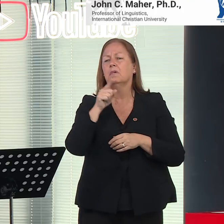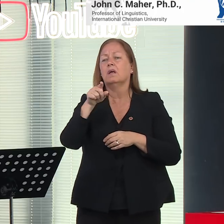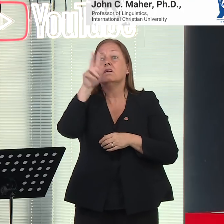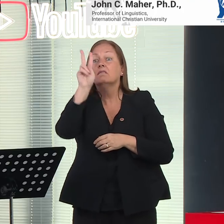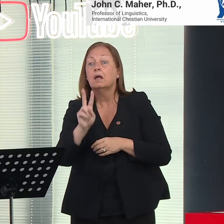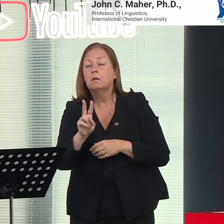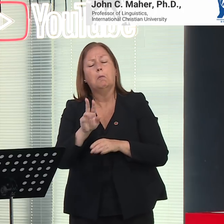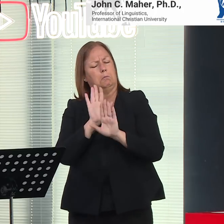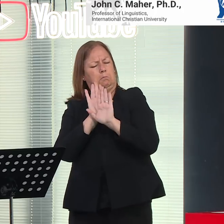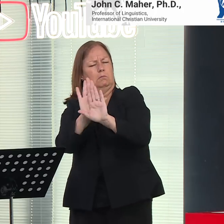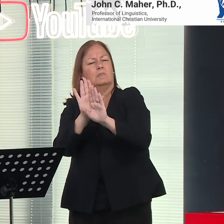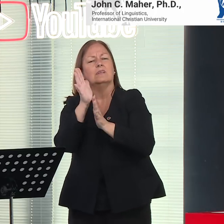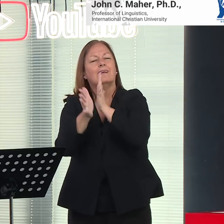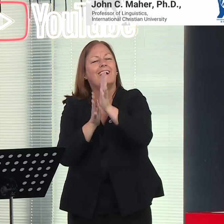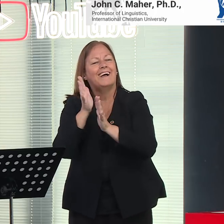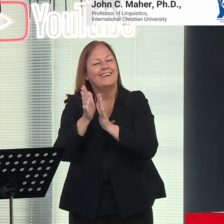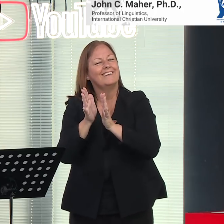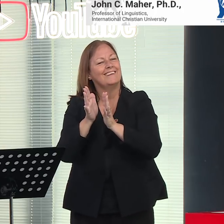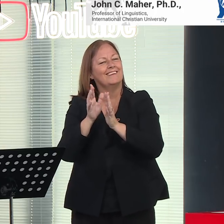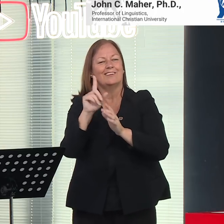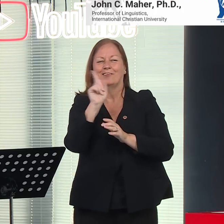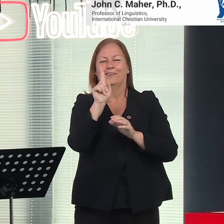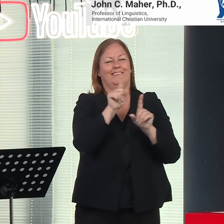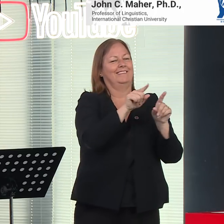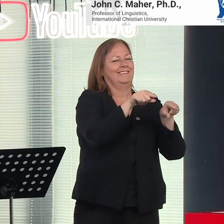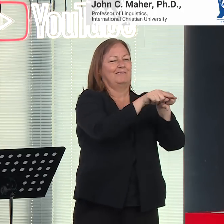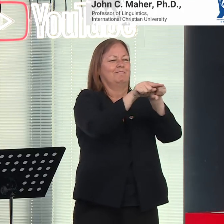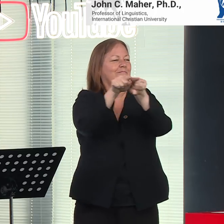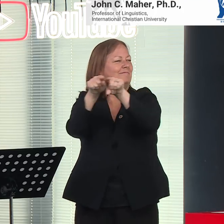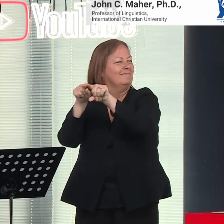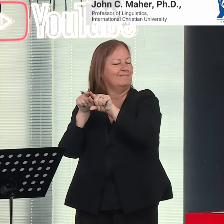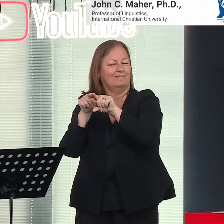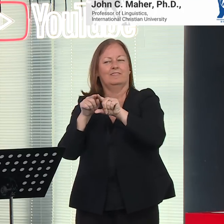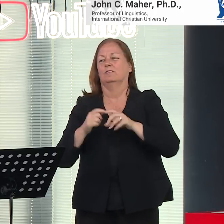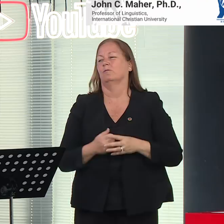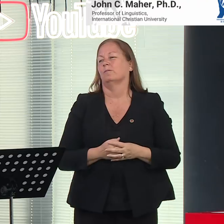will reply in the same way. Yes, of course, Malaysian sign language is a language.